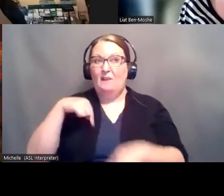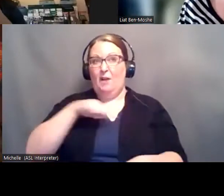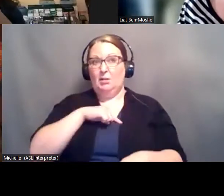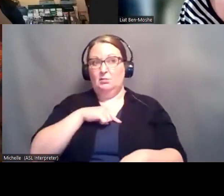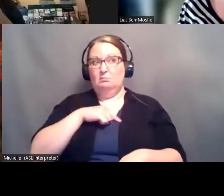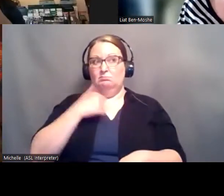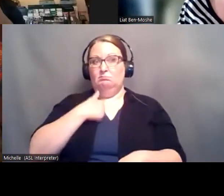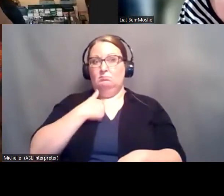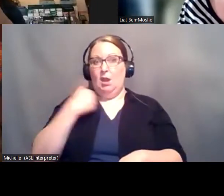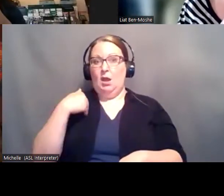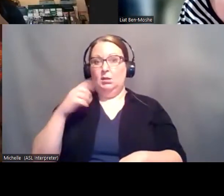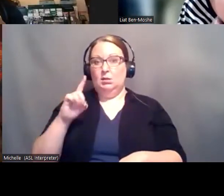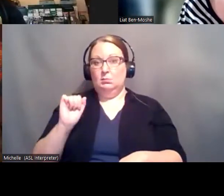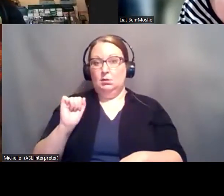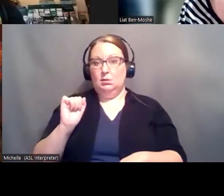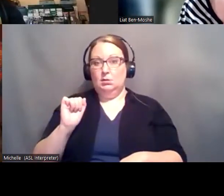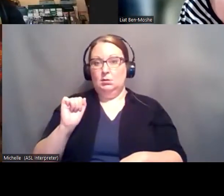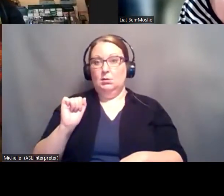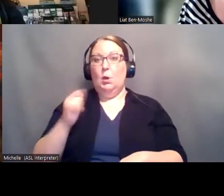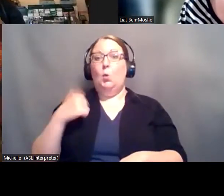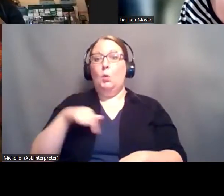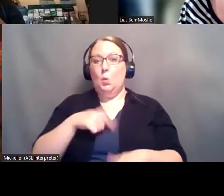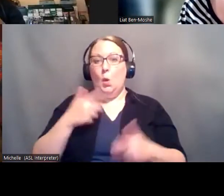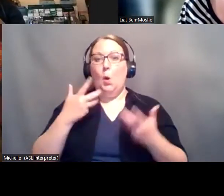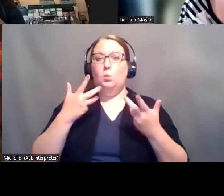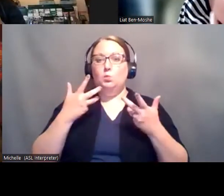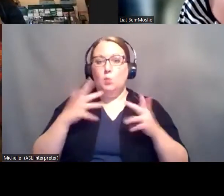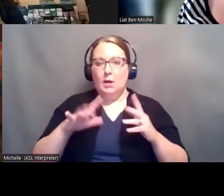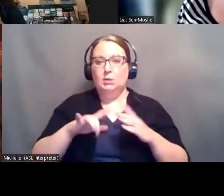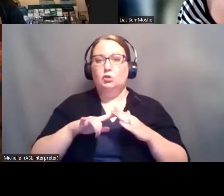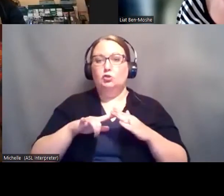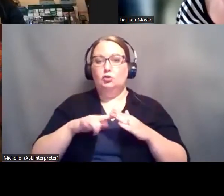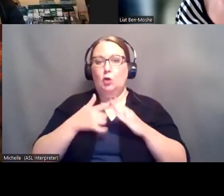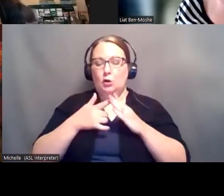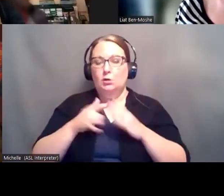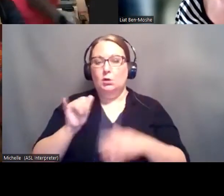And so we were already started as a political group